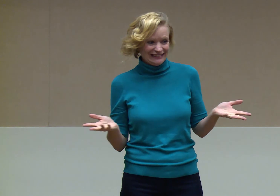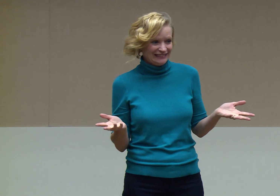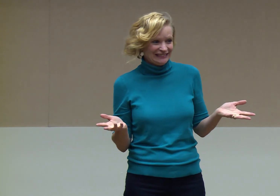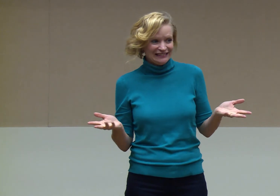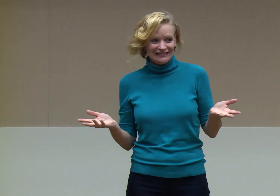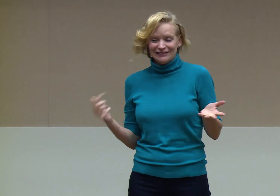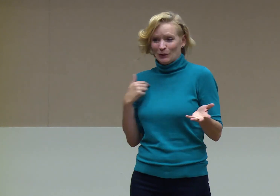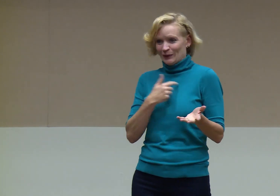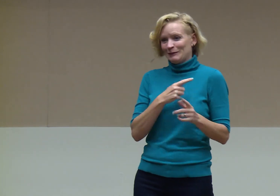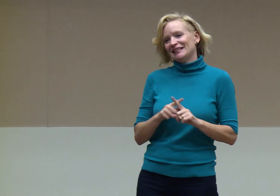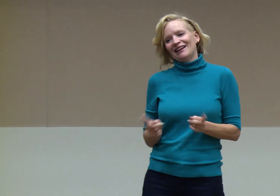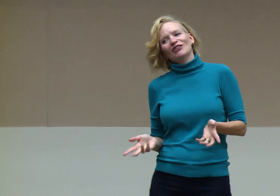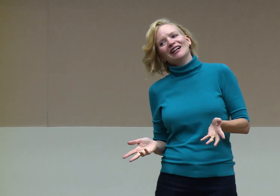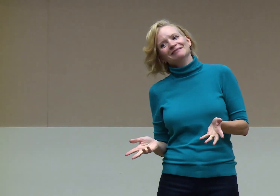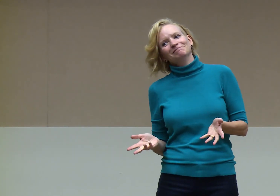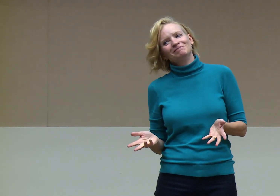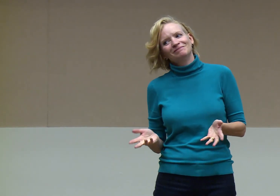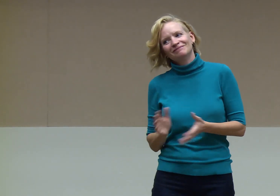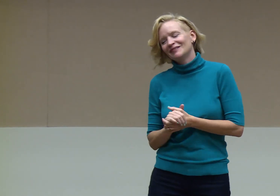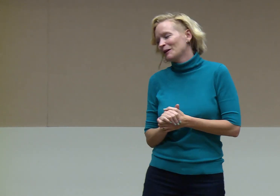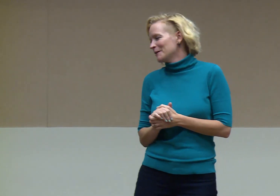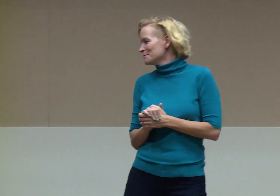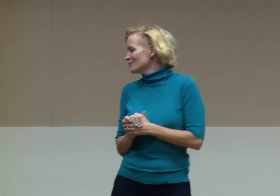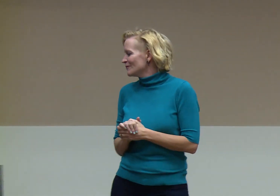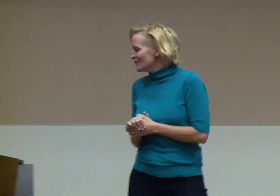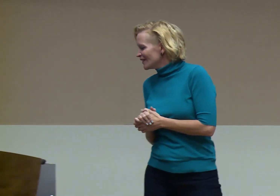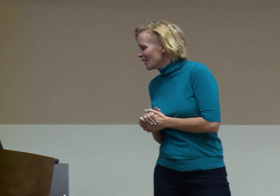We think we're different or we're labeled as different.